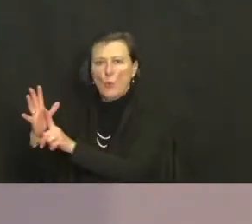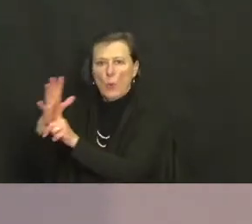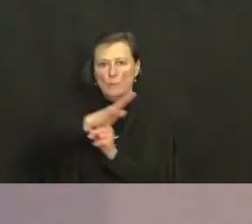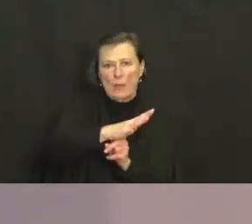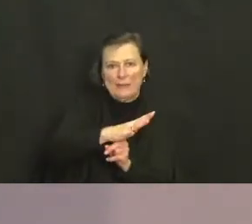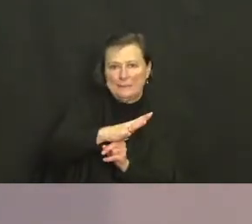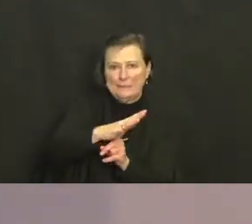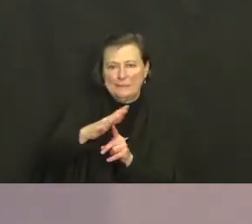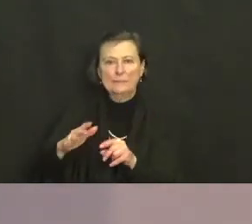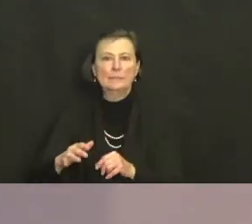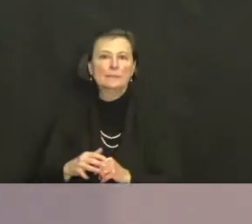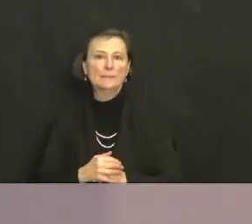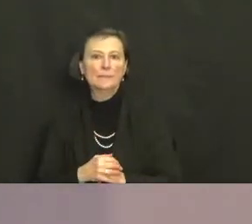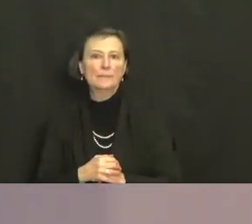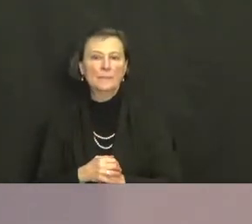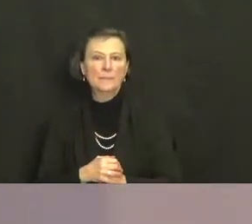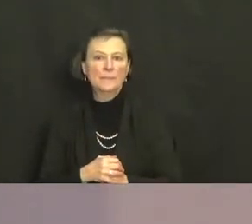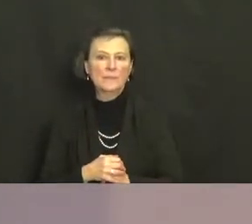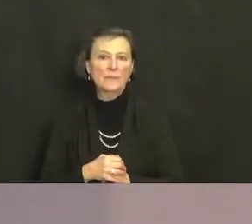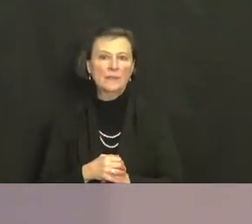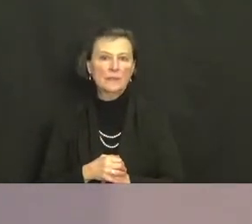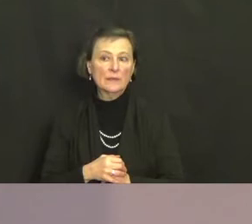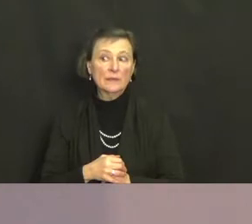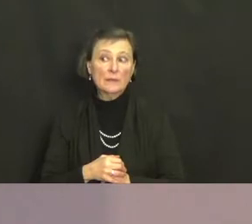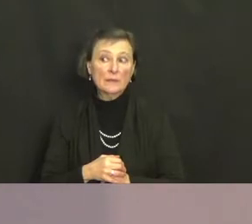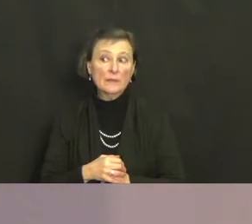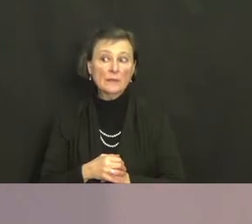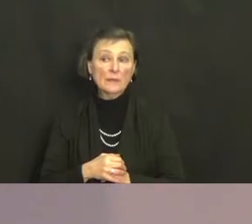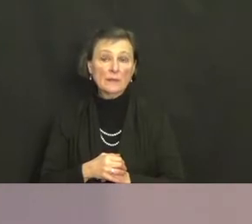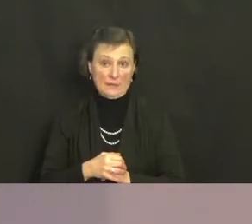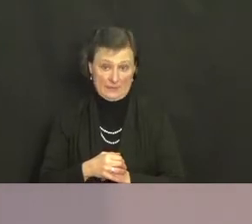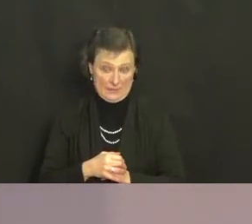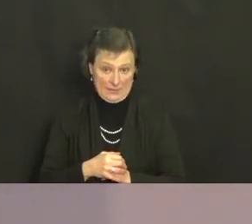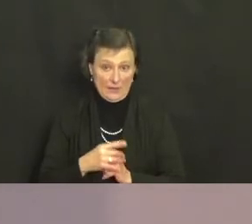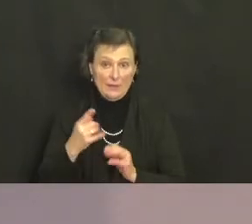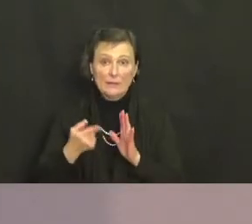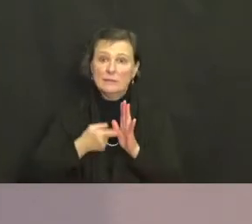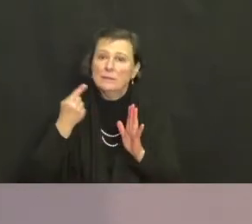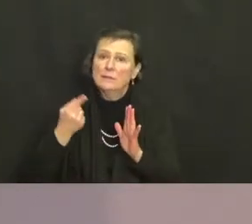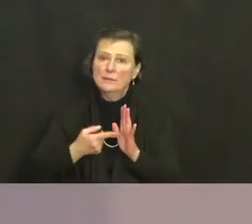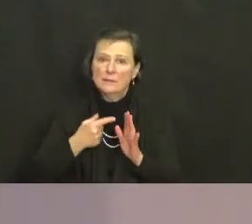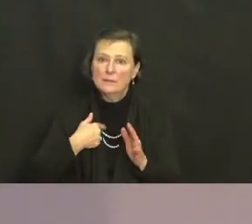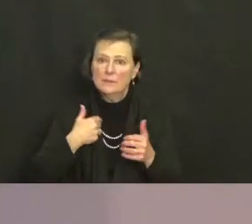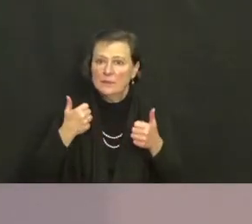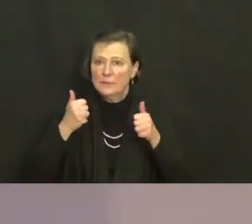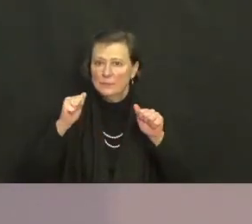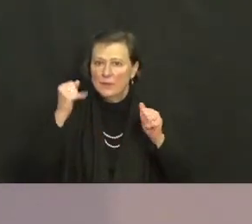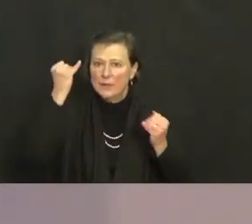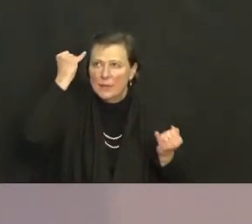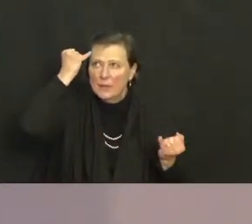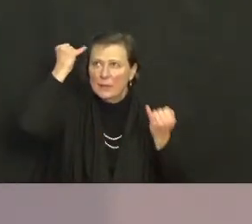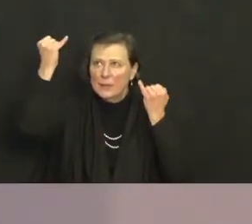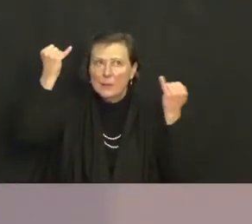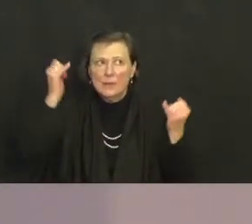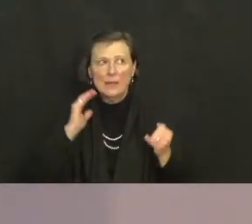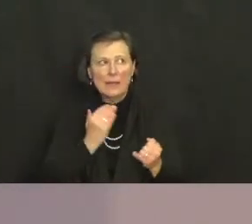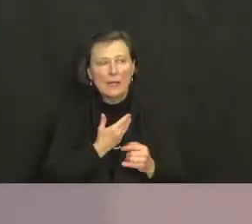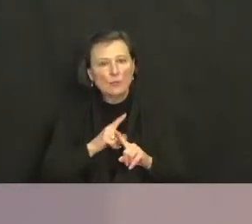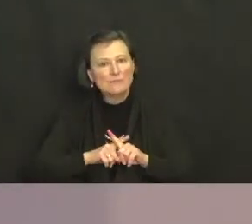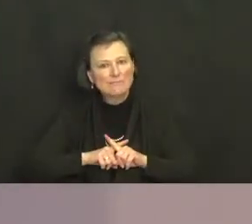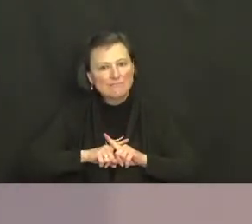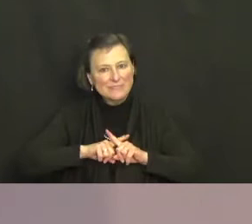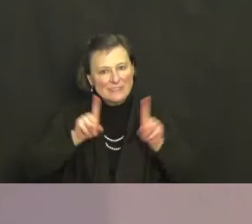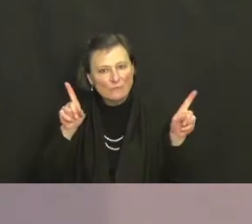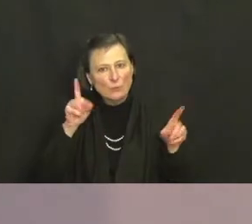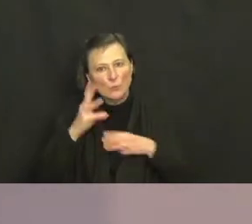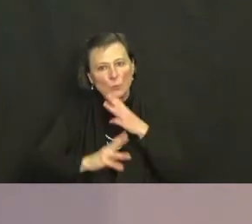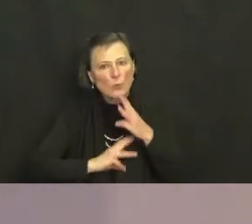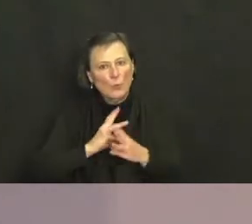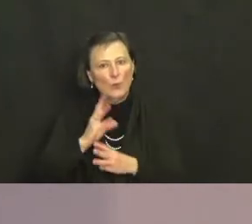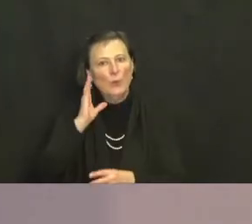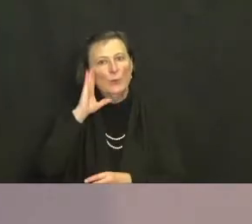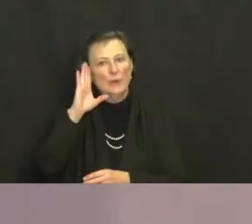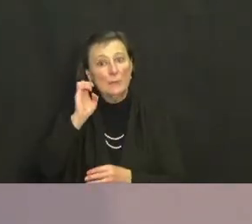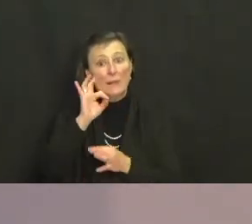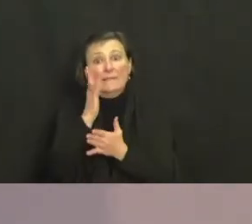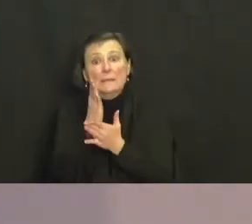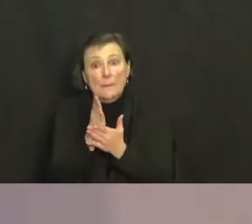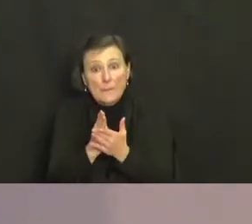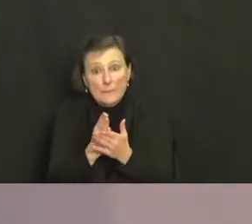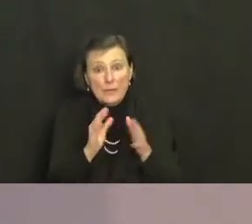Sometimes, I try to imagine how different our world would be if some groups, that did